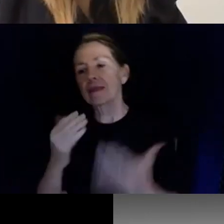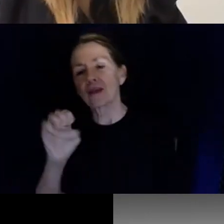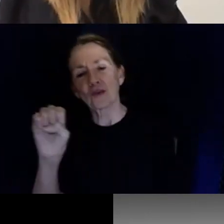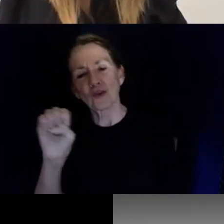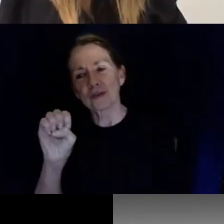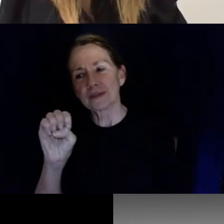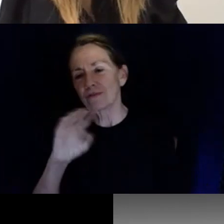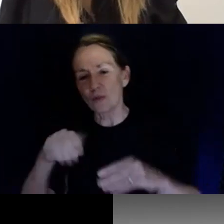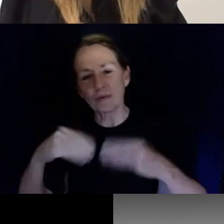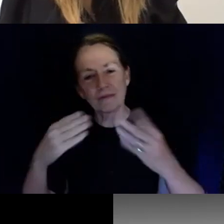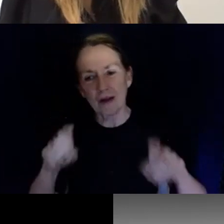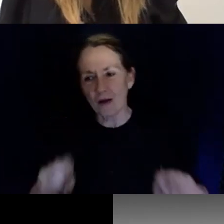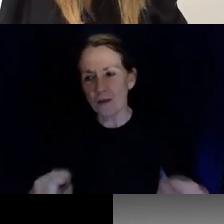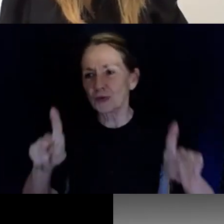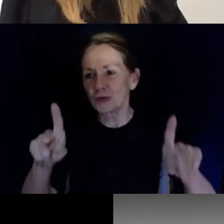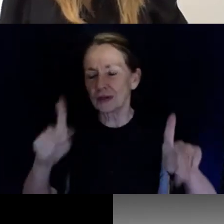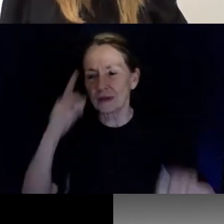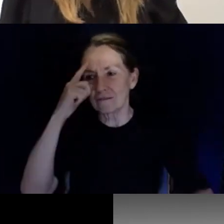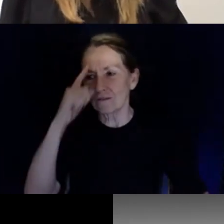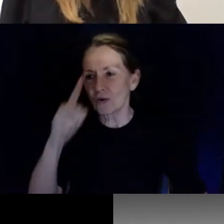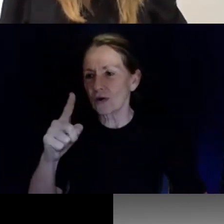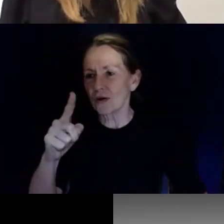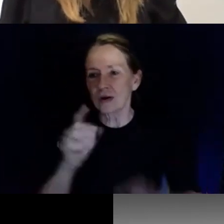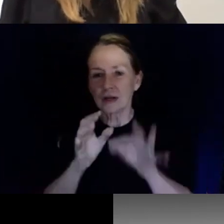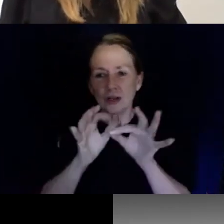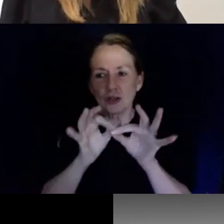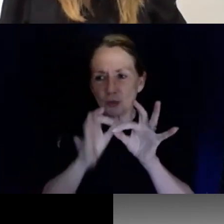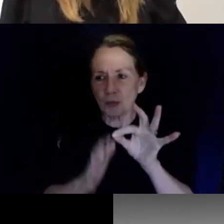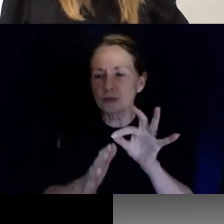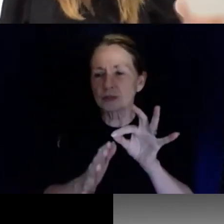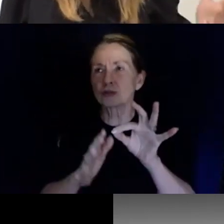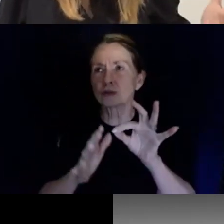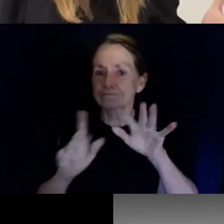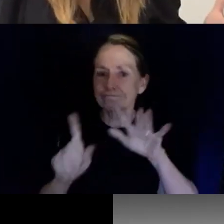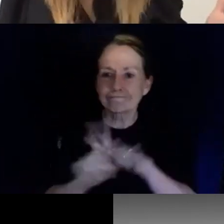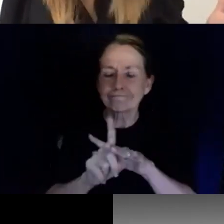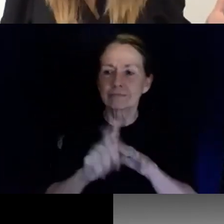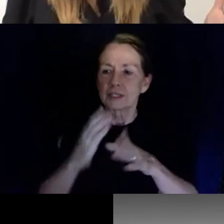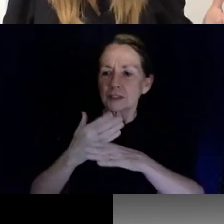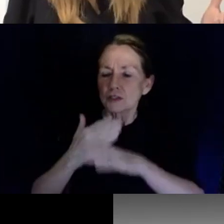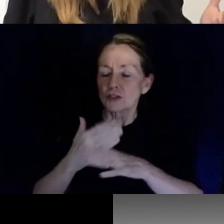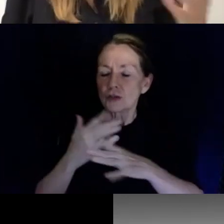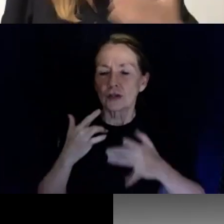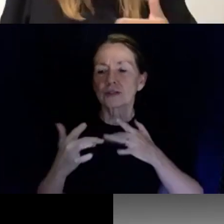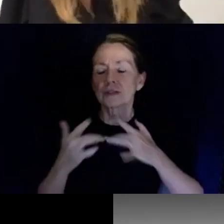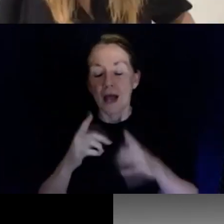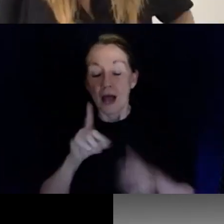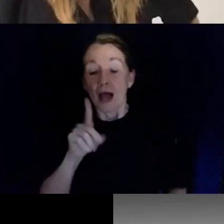YEAH, I JUST WANTED TO ADD THAT I WAS AT THE MEETING ON MONDAY, AS WELL.